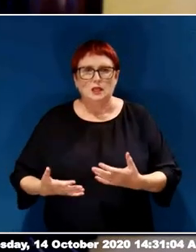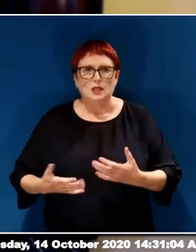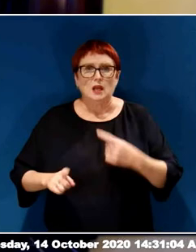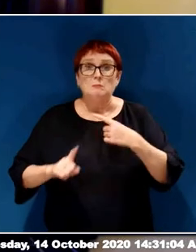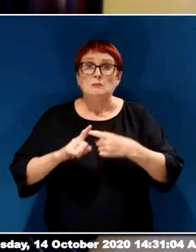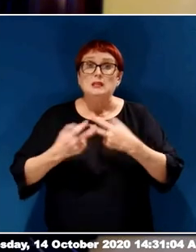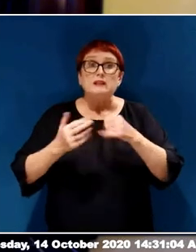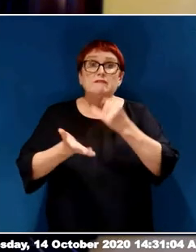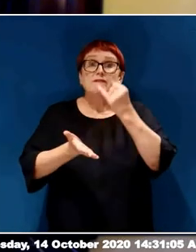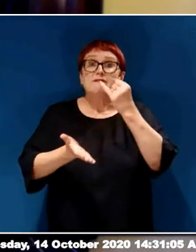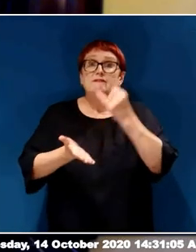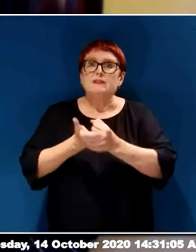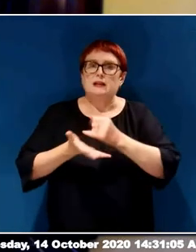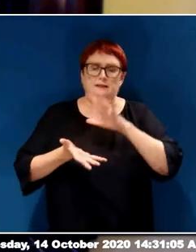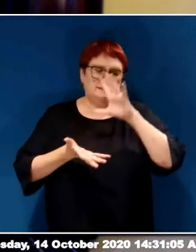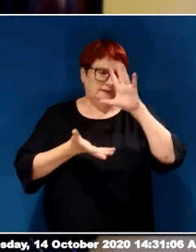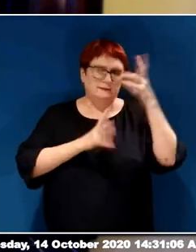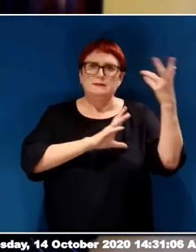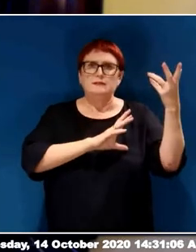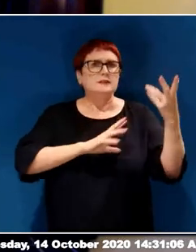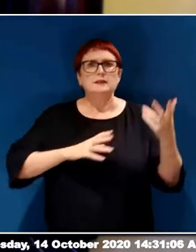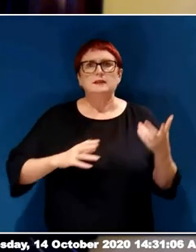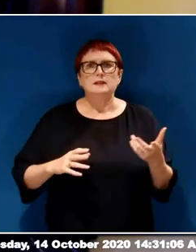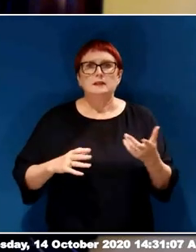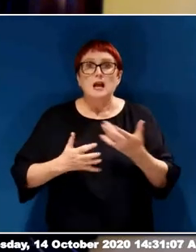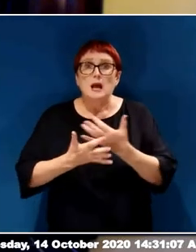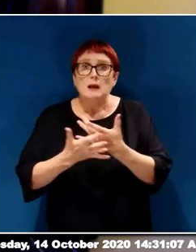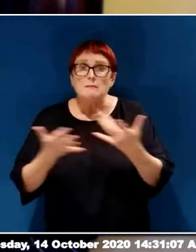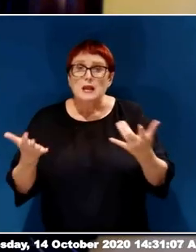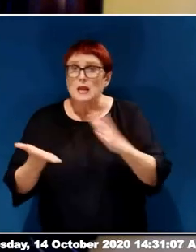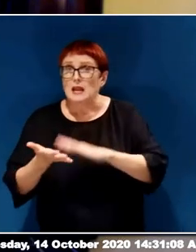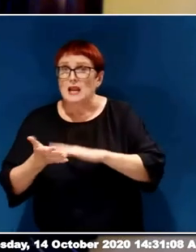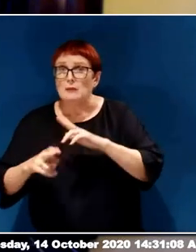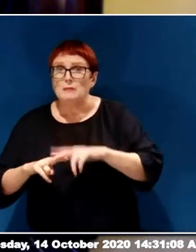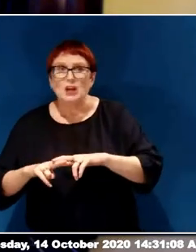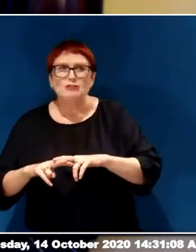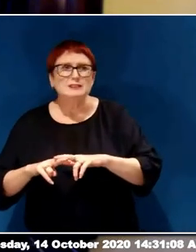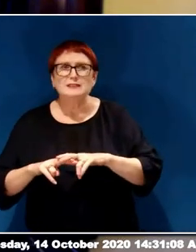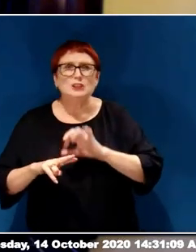have the language skills if they perhaps speak English as an additional